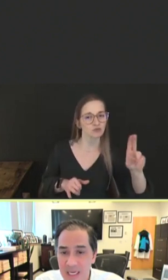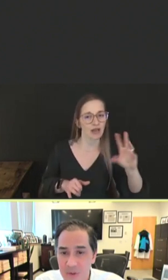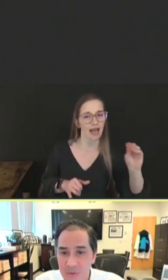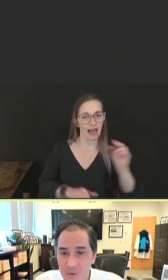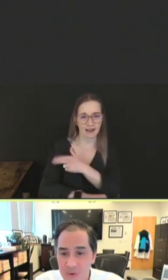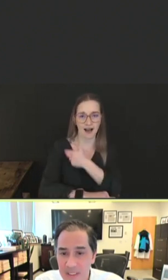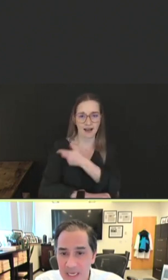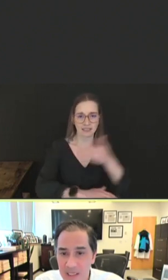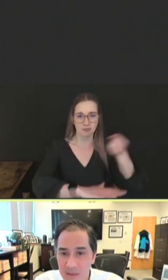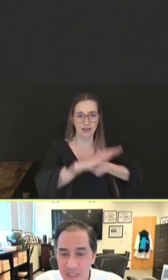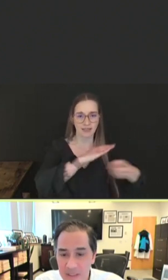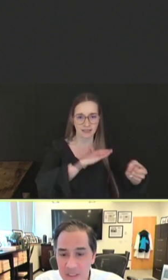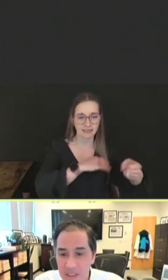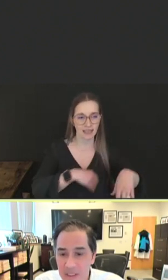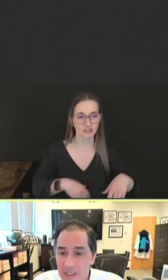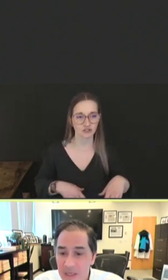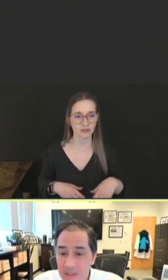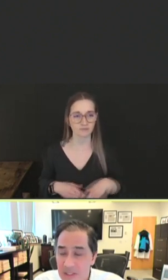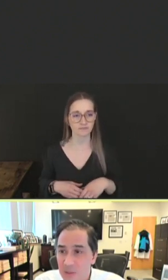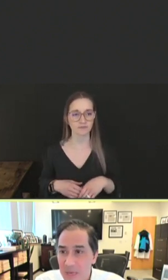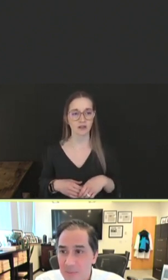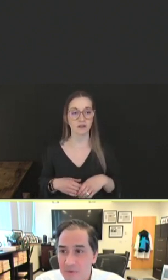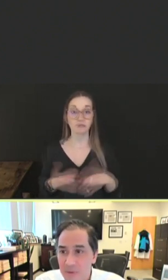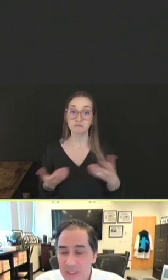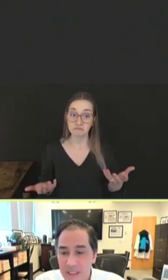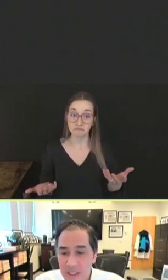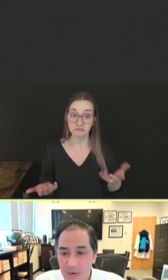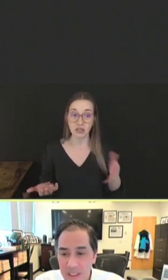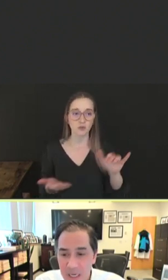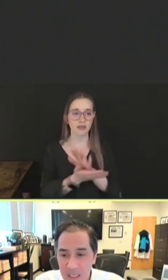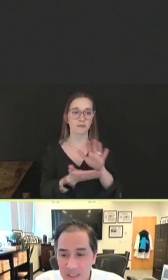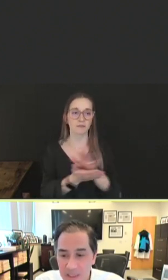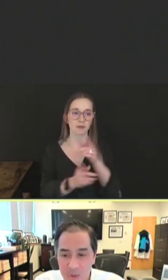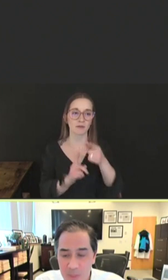titers and neutralizing antibodies. This is a paper from Glenda Gray and colleagues that was